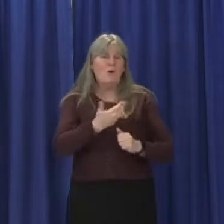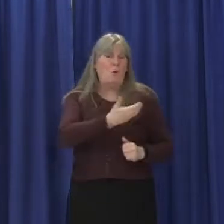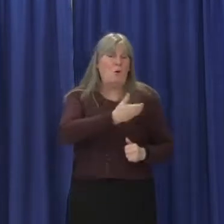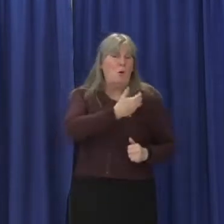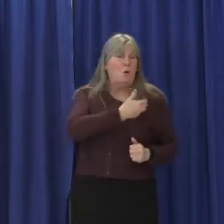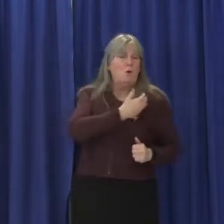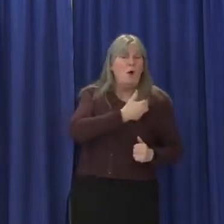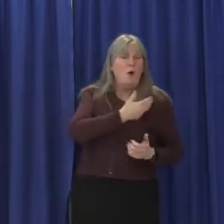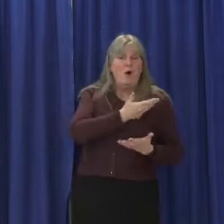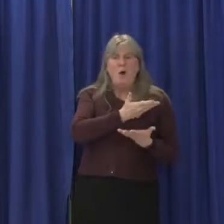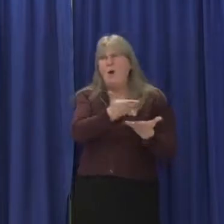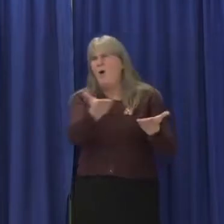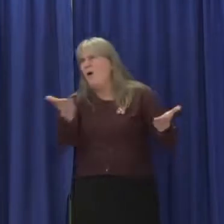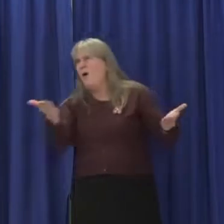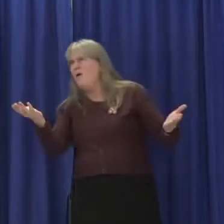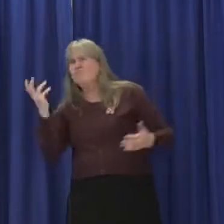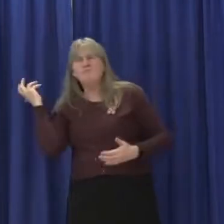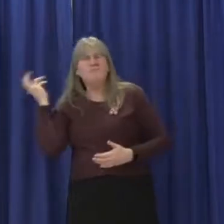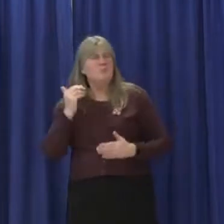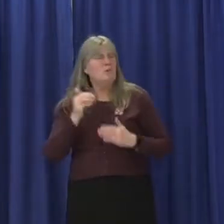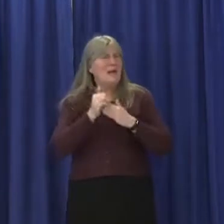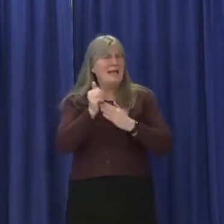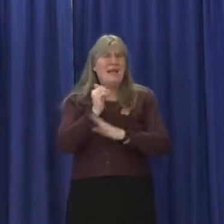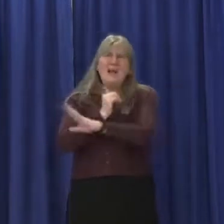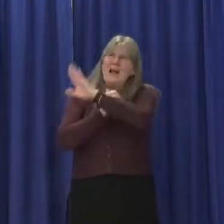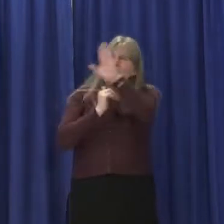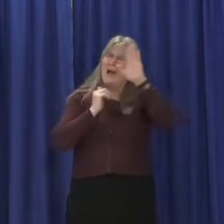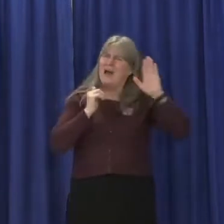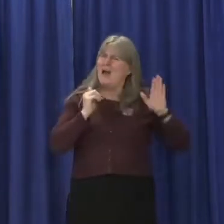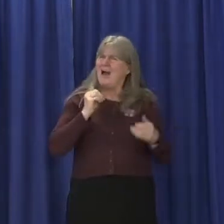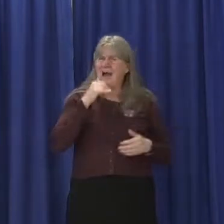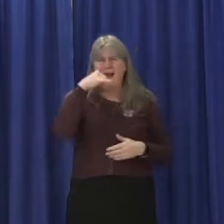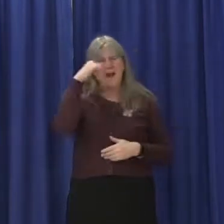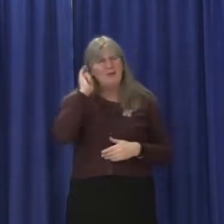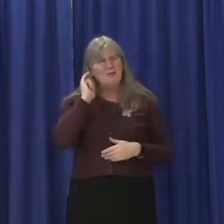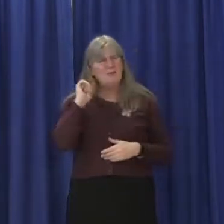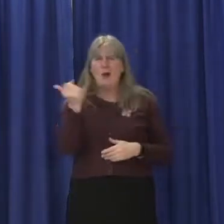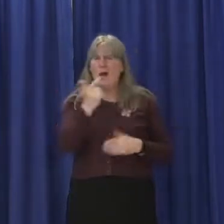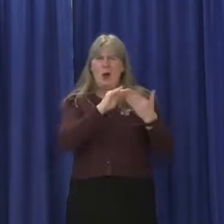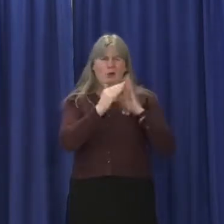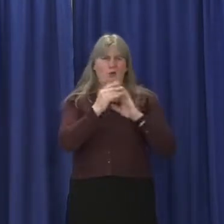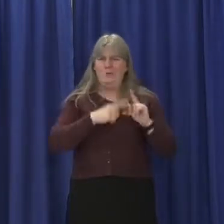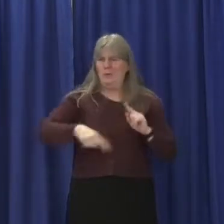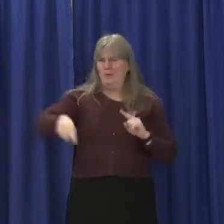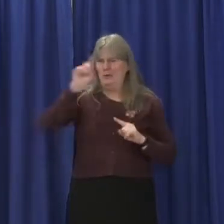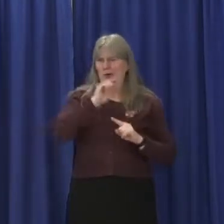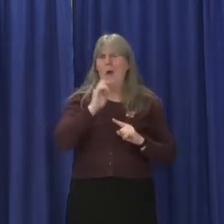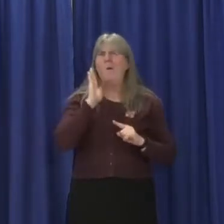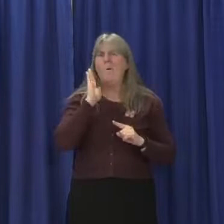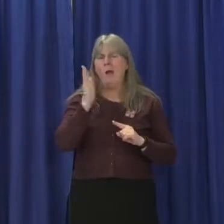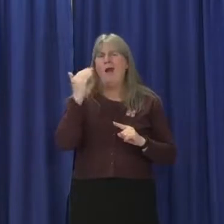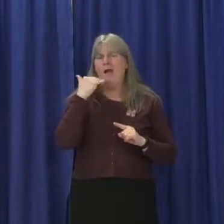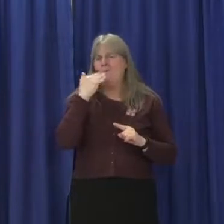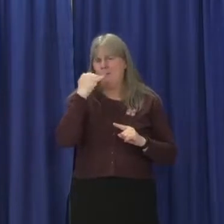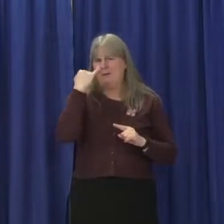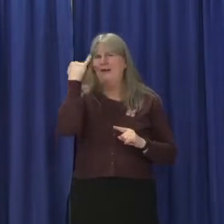leadership right across in every community and we will have some really good ideas moving forward based upon what